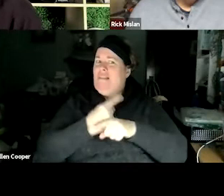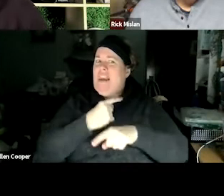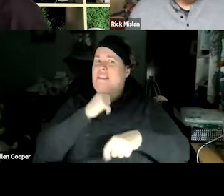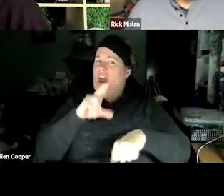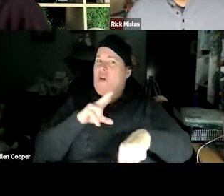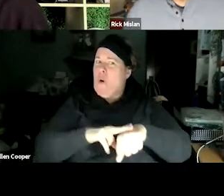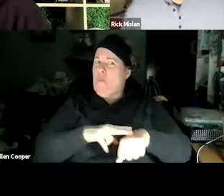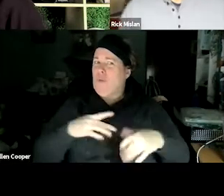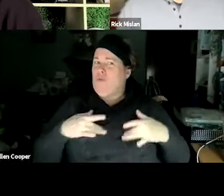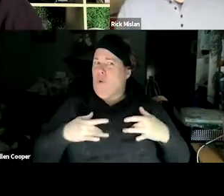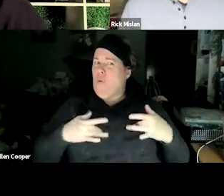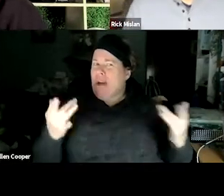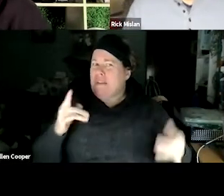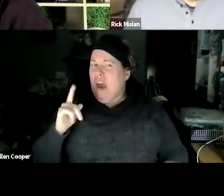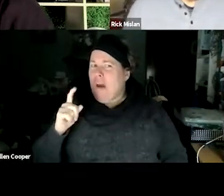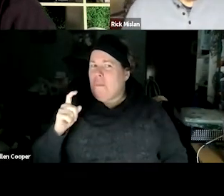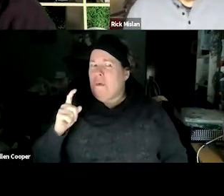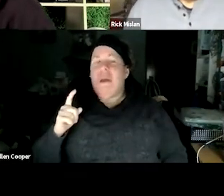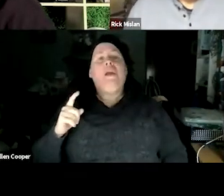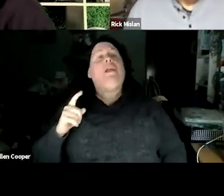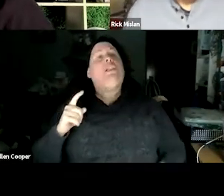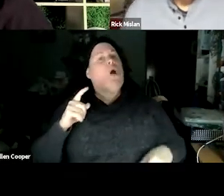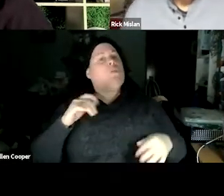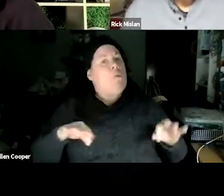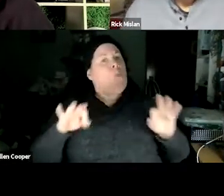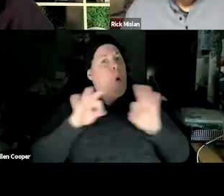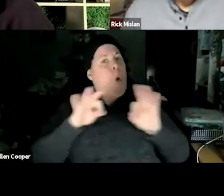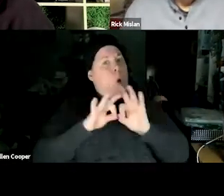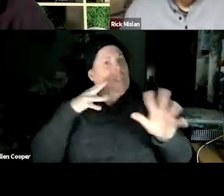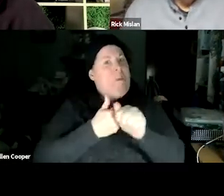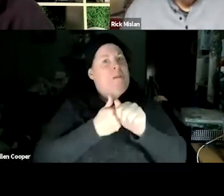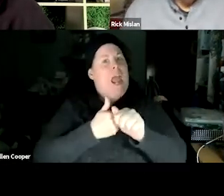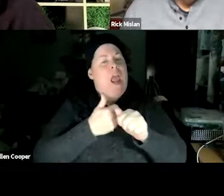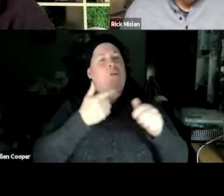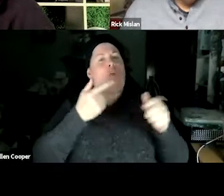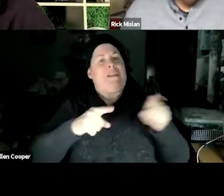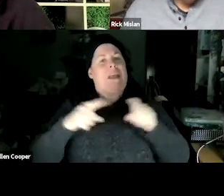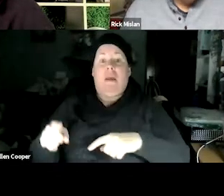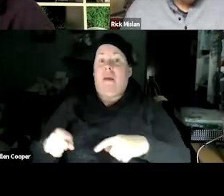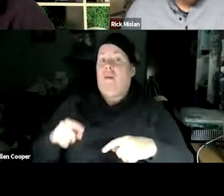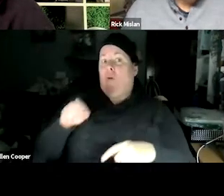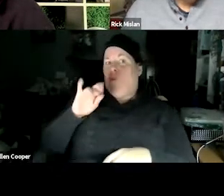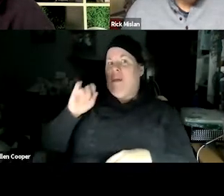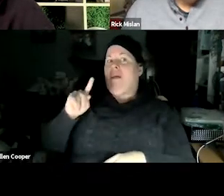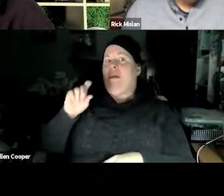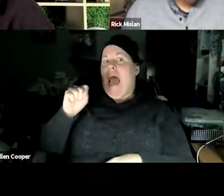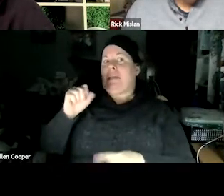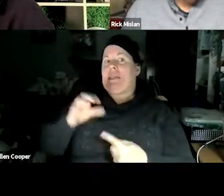and that's a really key part to be up to speed on at all times in this career. Rick Mislan: Right, especially because you have used to track the history of them and now you're